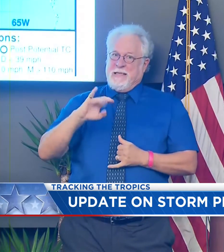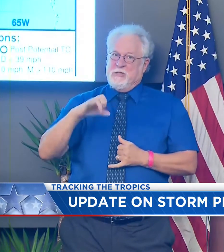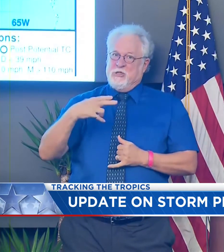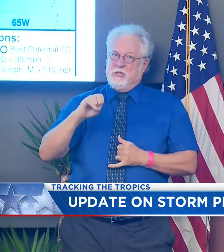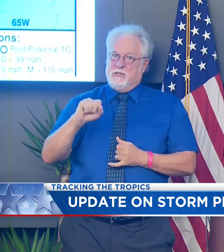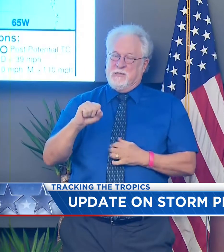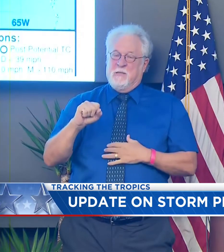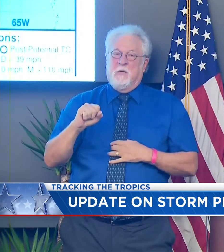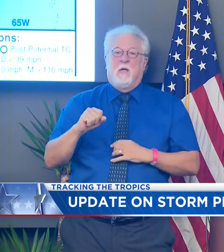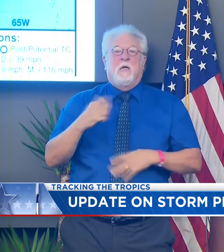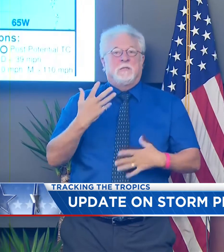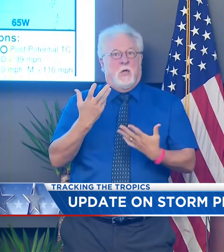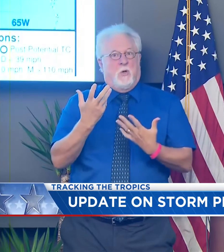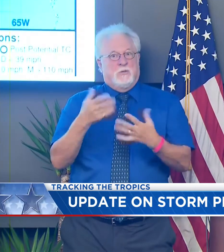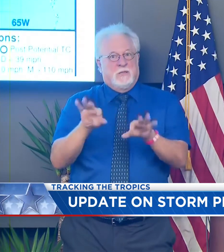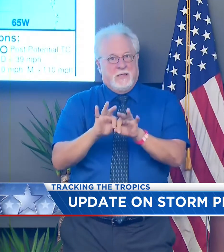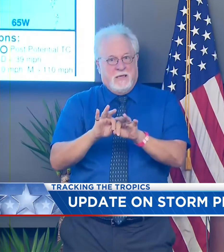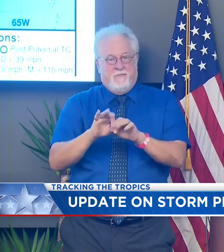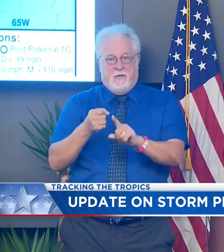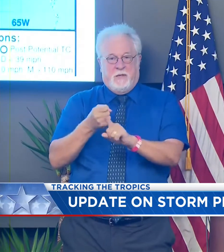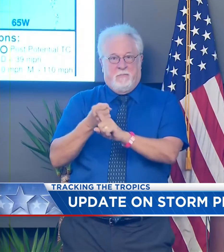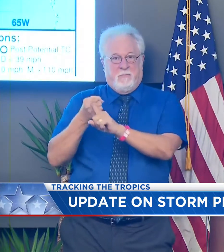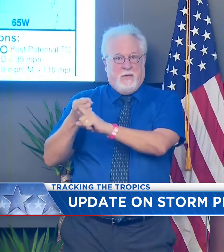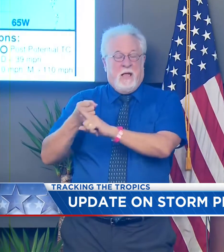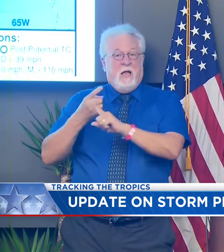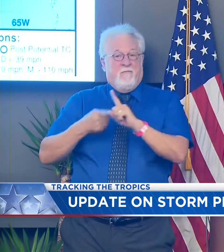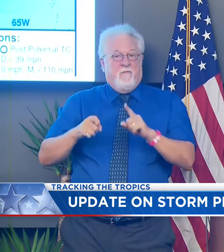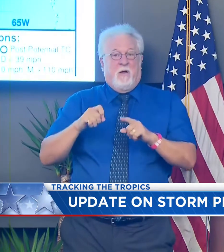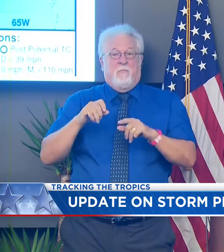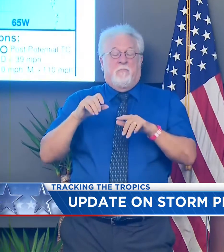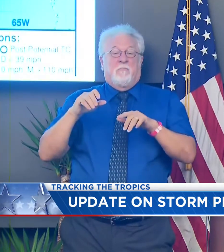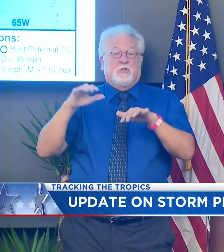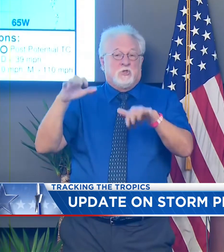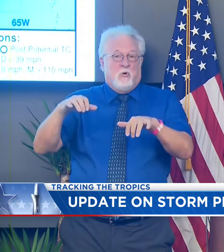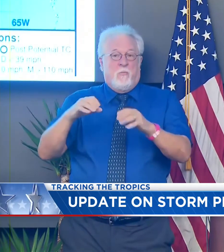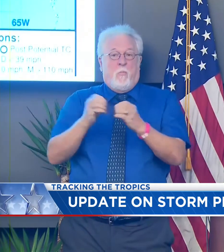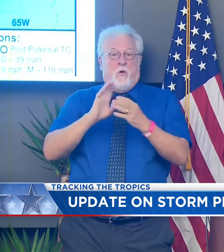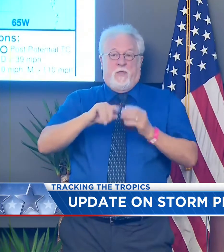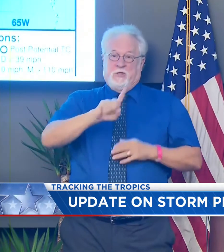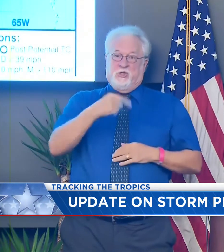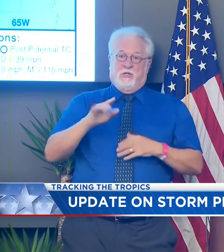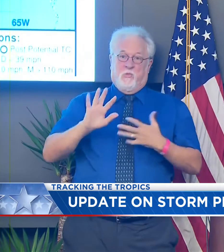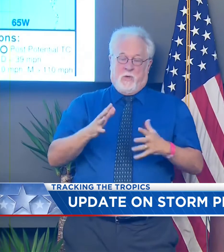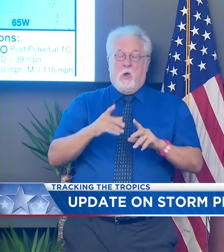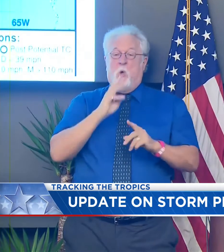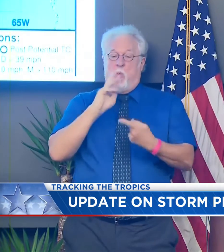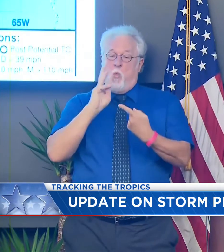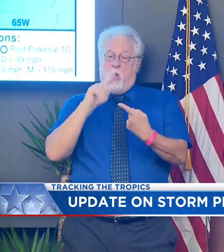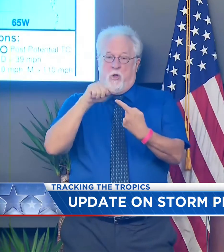STATE THAT WE'LL BE MEASURING RAIN FALL IN 1-2 FEET INSTEAD OF IN JUST INCHES.